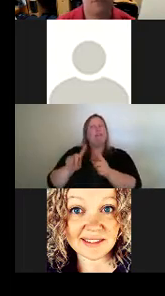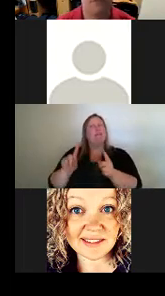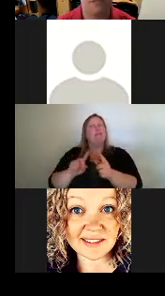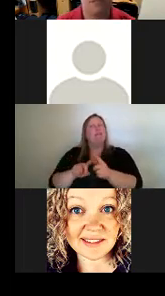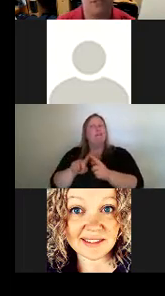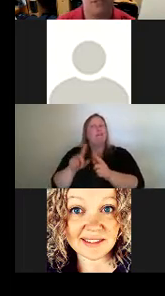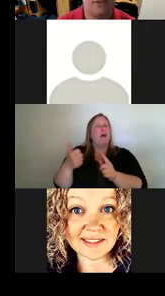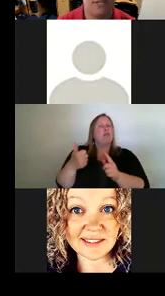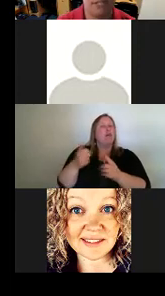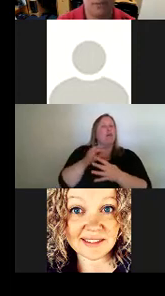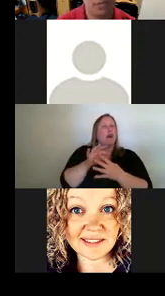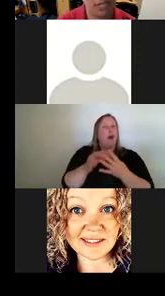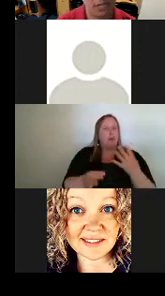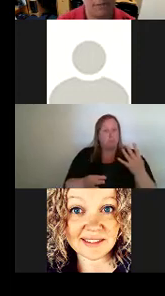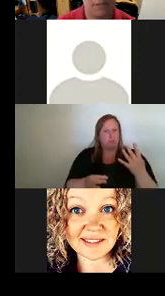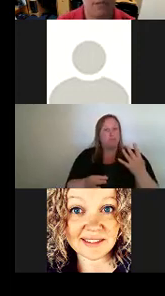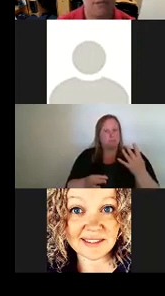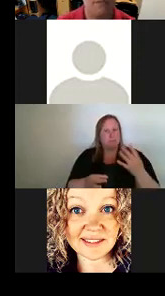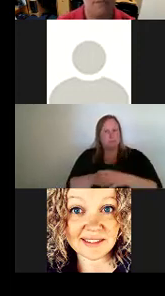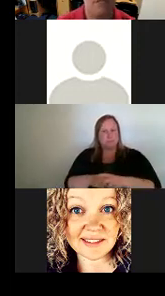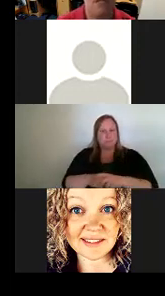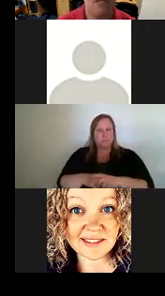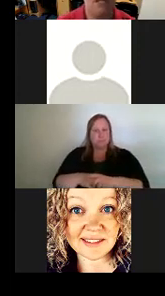WITH VISION LOSS.